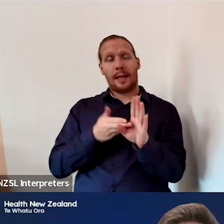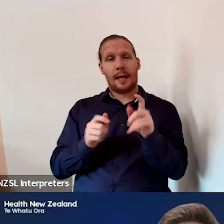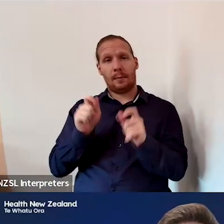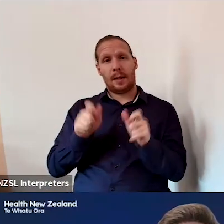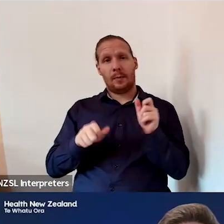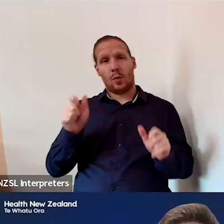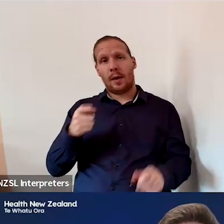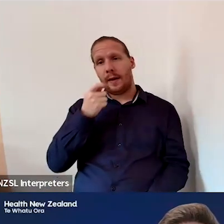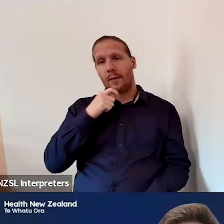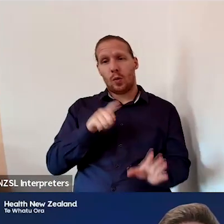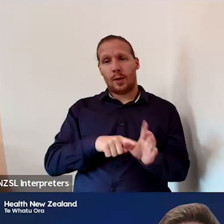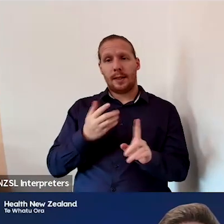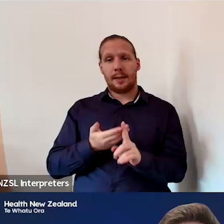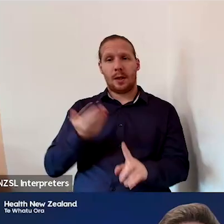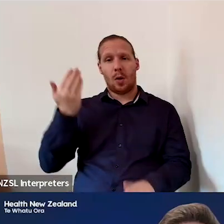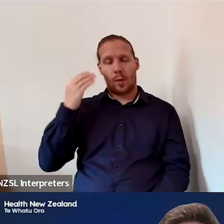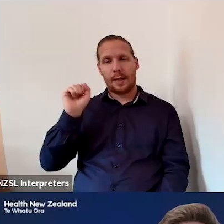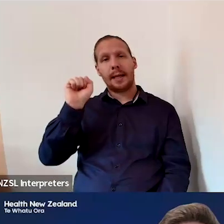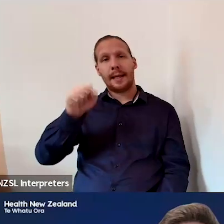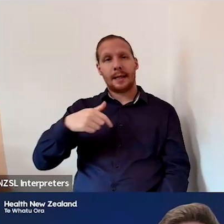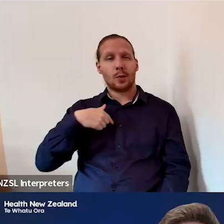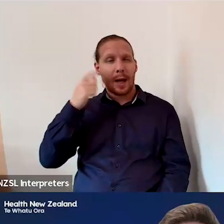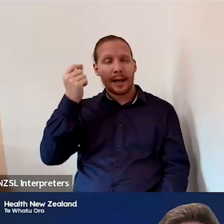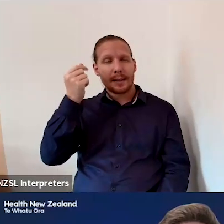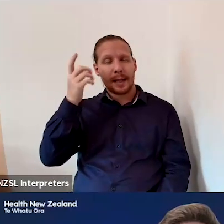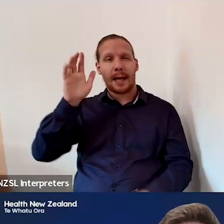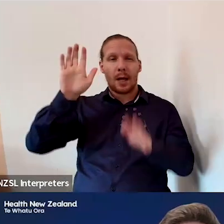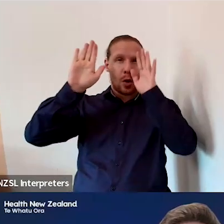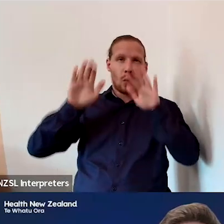know, yes, we understand climate change, can't do anything about it. And all of this sort of stuff.